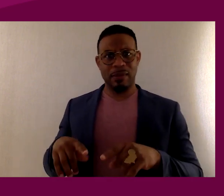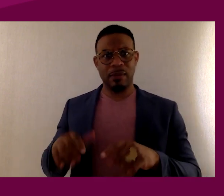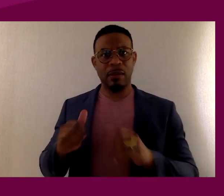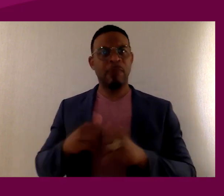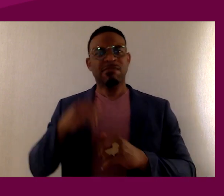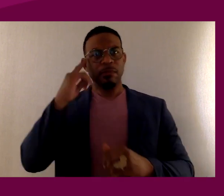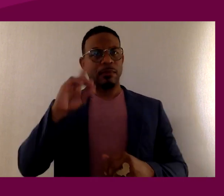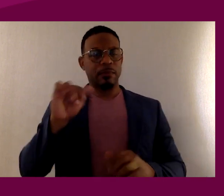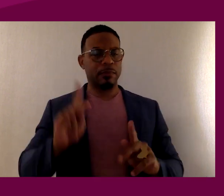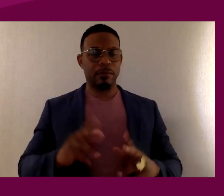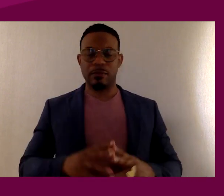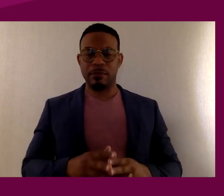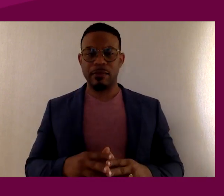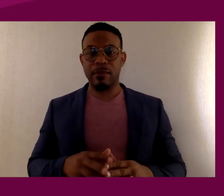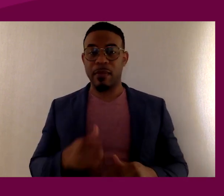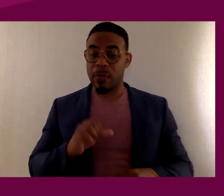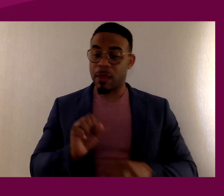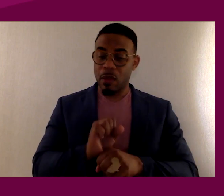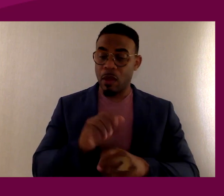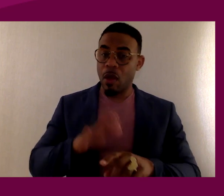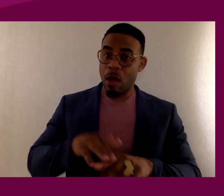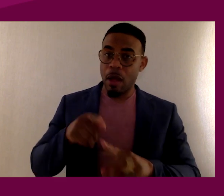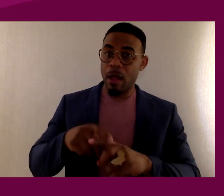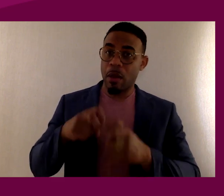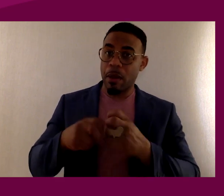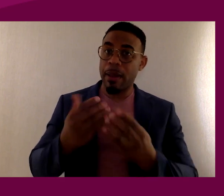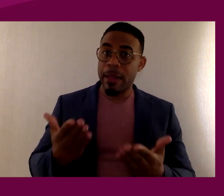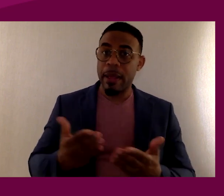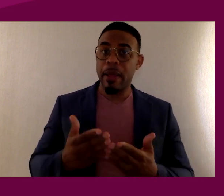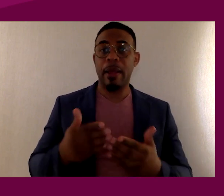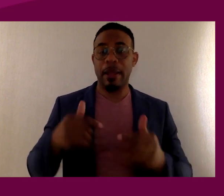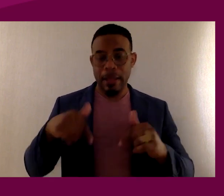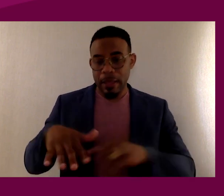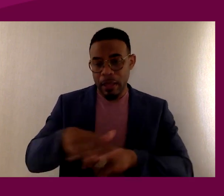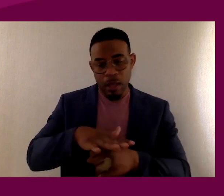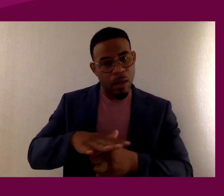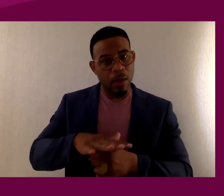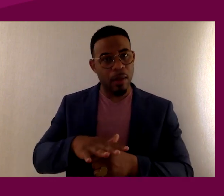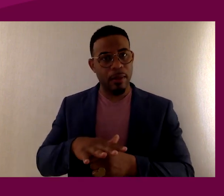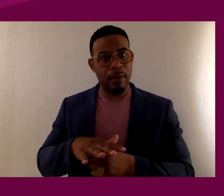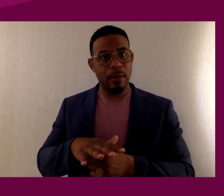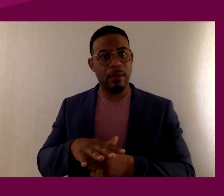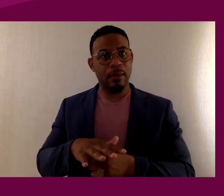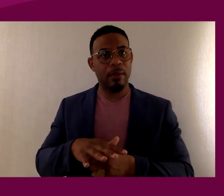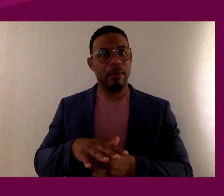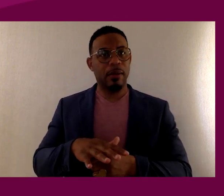problems here in Berkeley for disabled people, and I'm working on problems here in Berkeley.